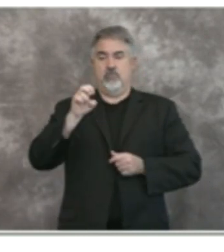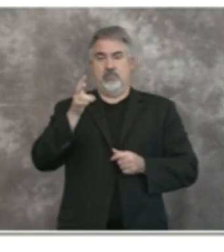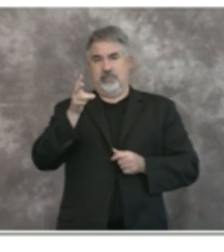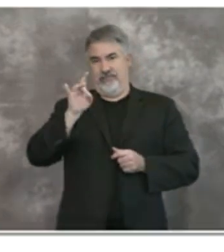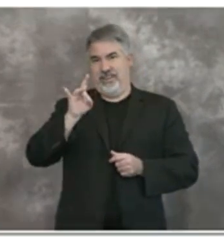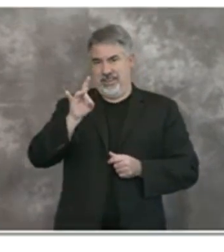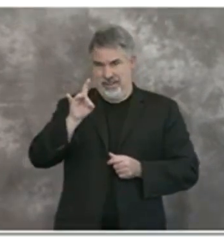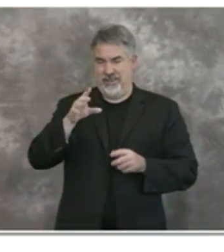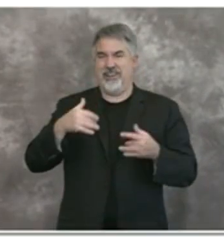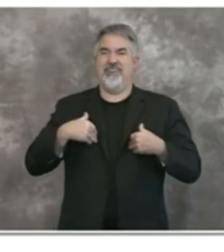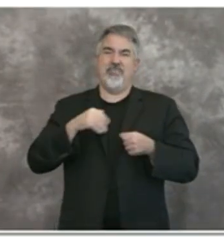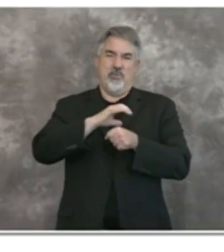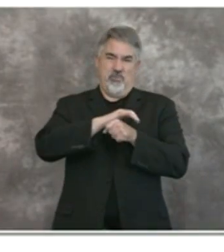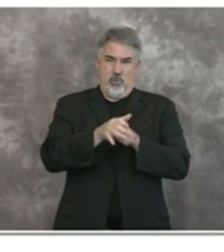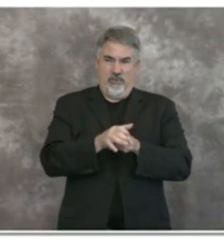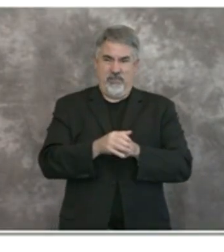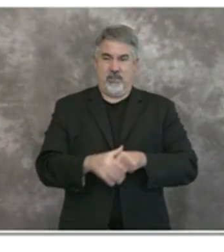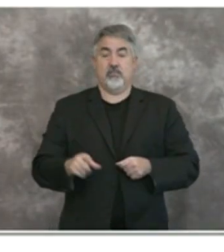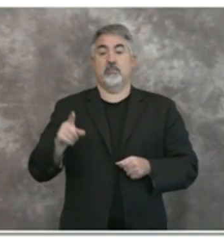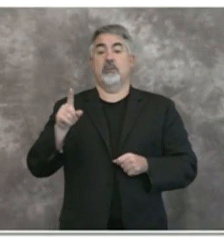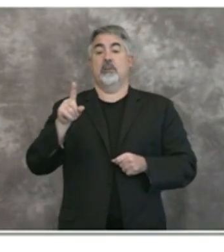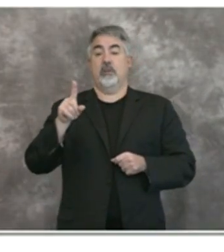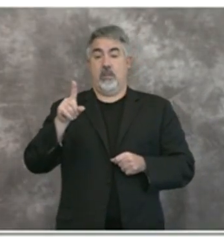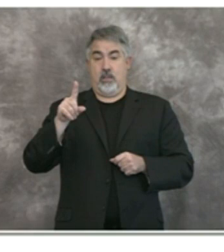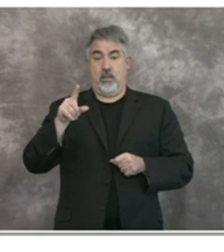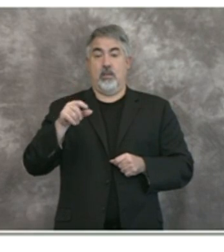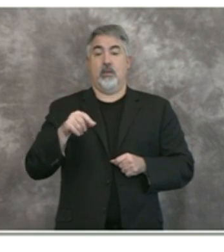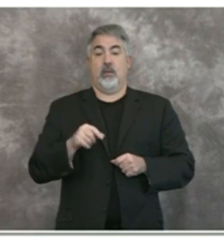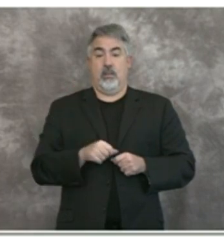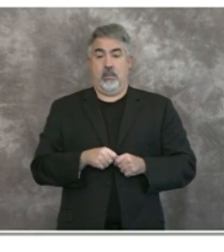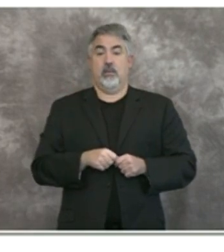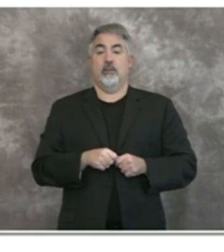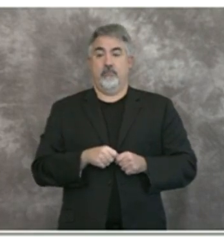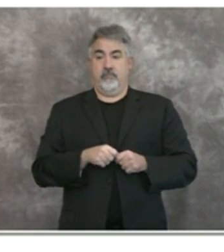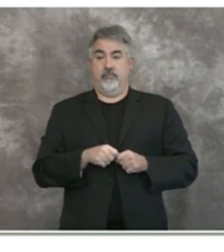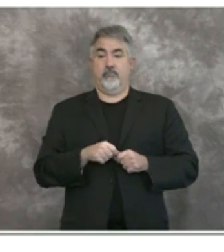AND TODAY THE COUNTY OF SAN